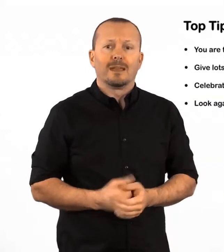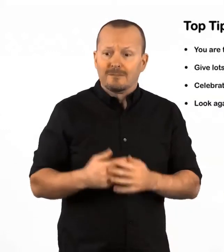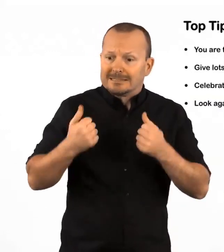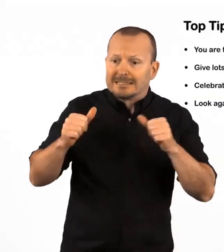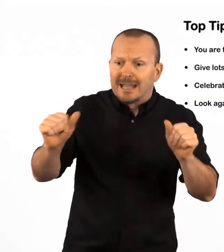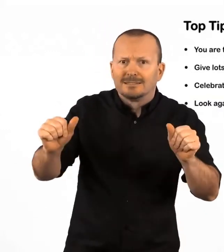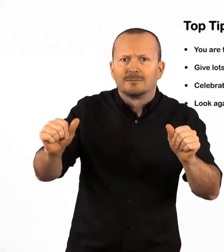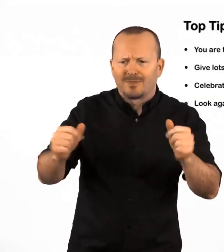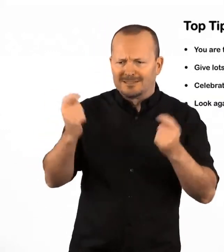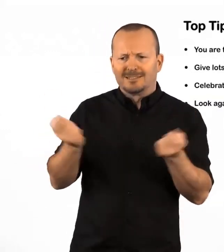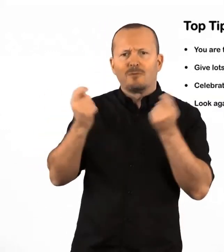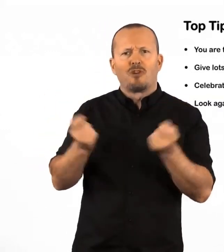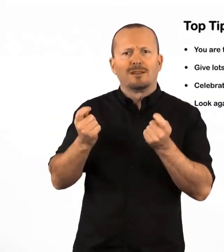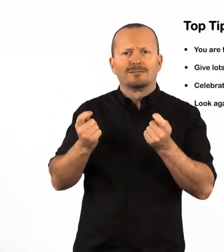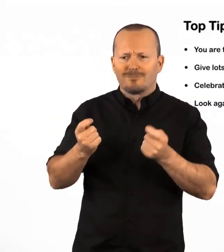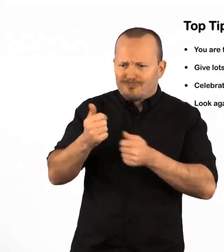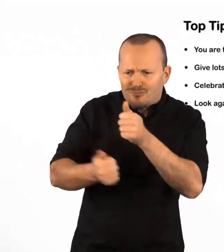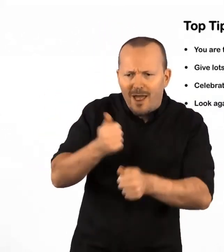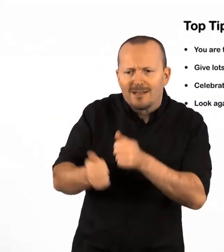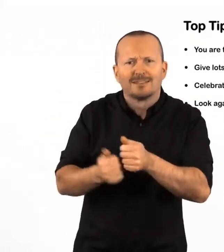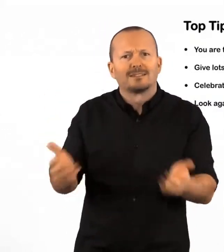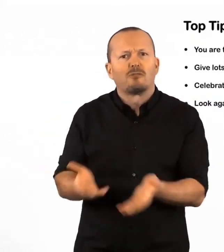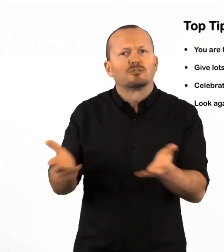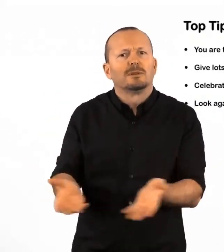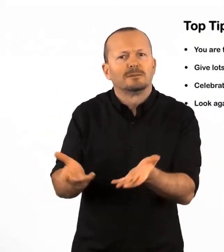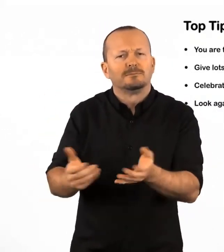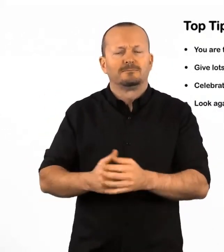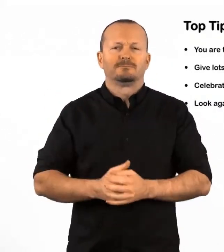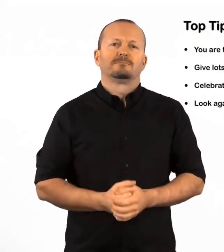Celebrate success through praise and encouragement.